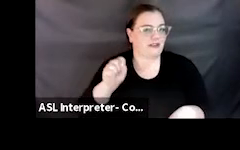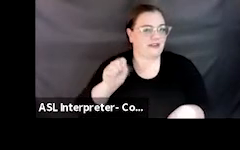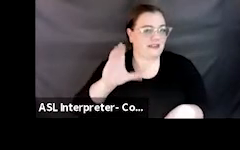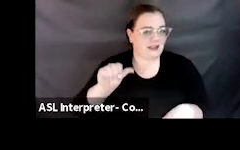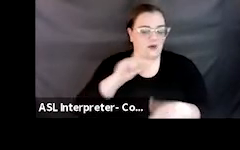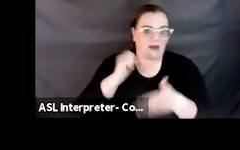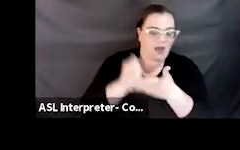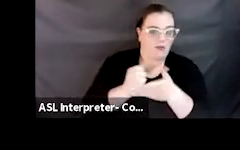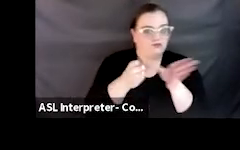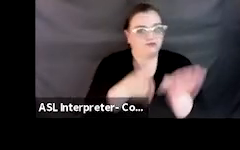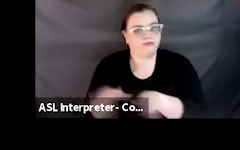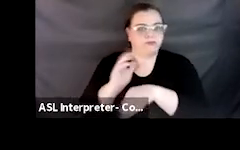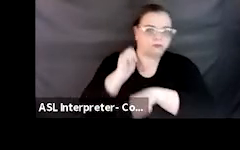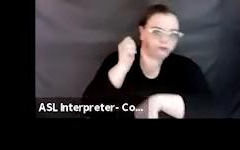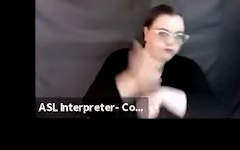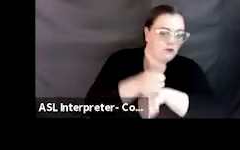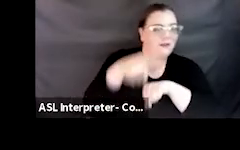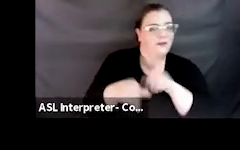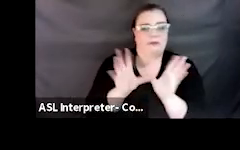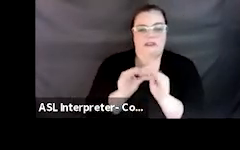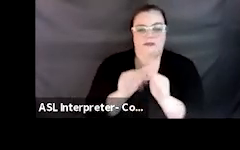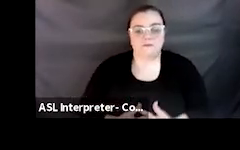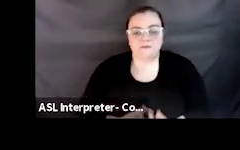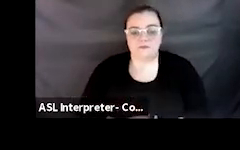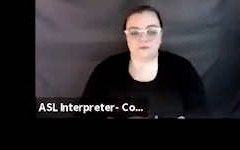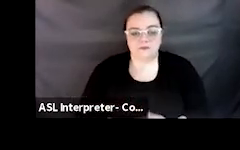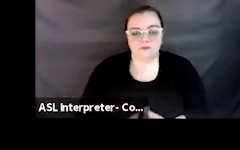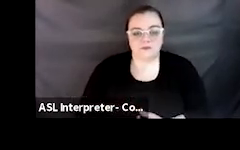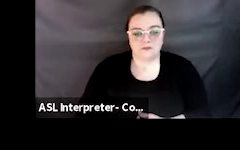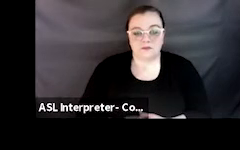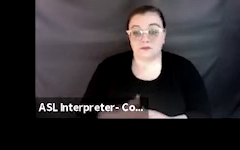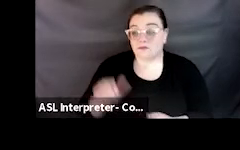Heidi Rosofsky: Noriega who is our staff, support for so Pal for helping to put this meeting together.